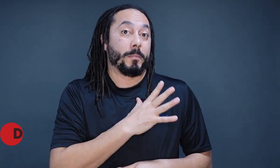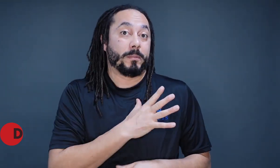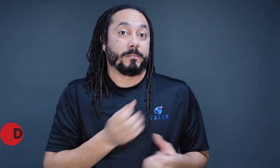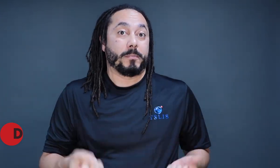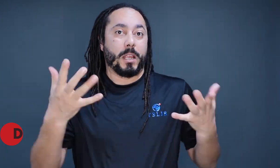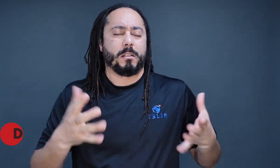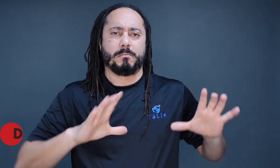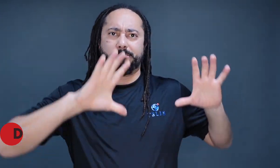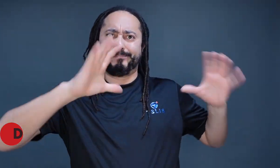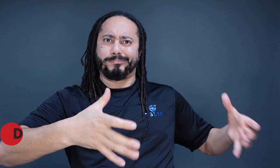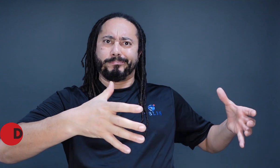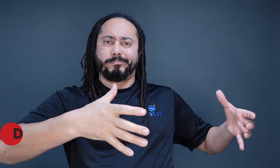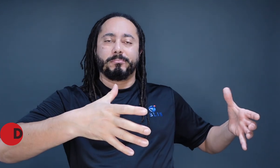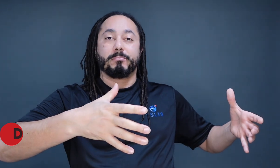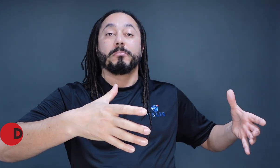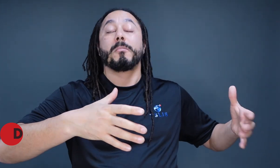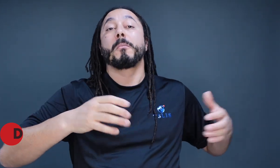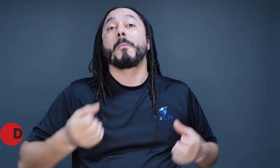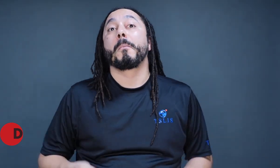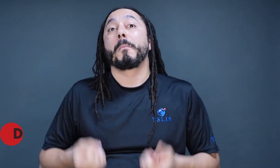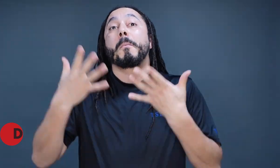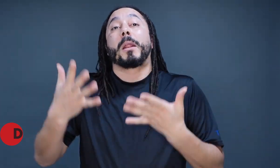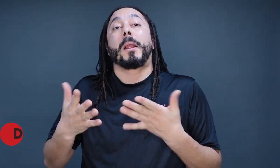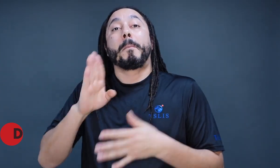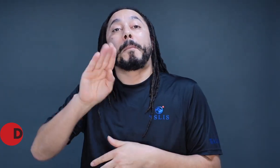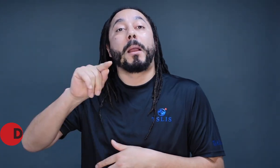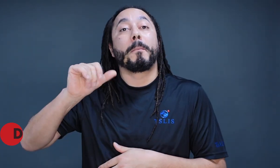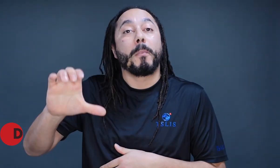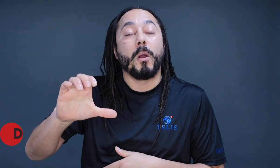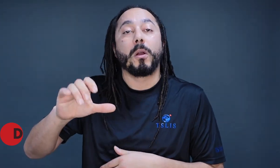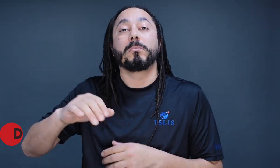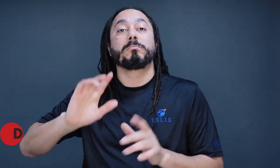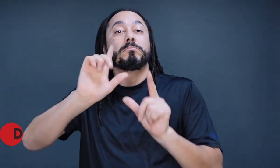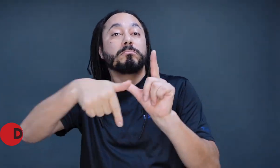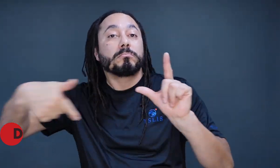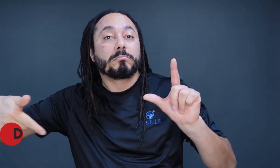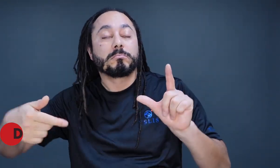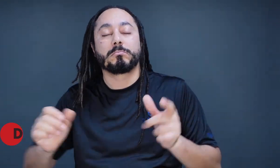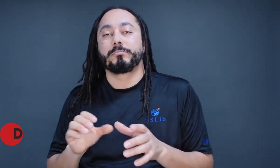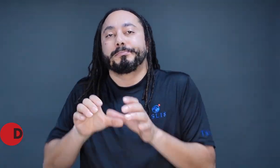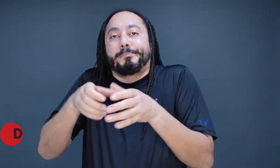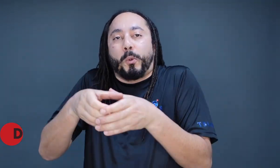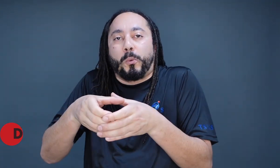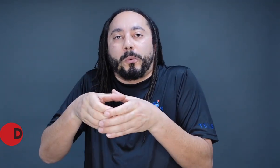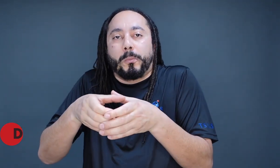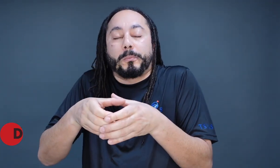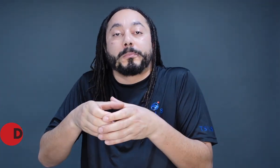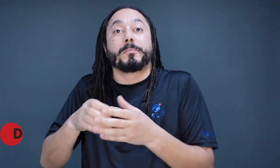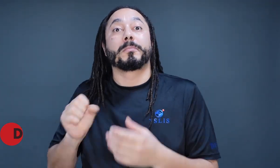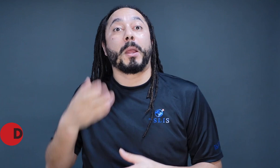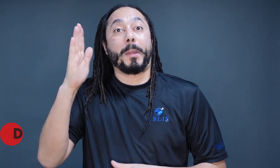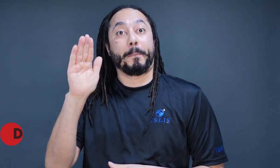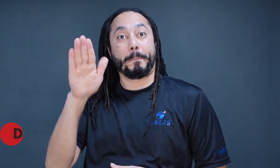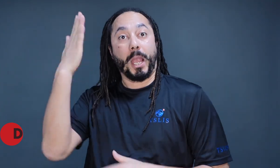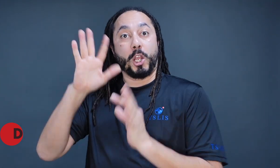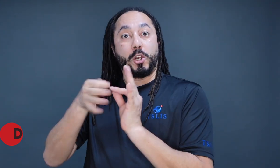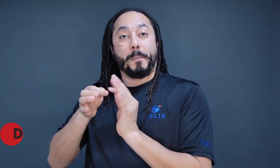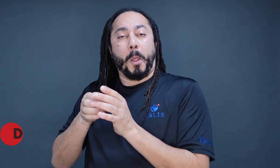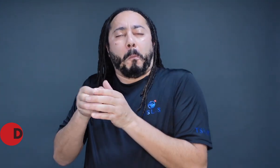A lot. How many IBPOC and LGBTQ+? A smaller group. How many Black interpreters? A very small number.